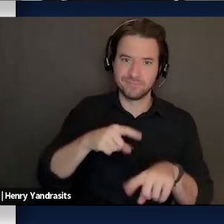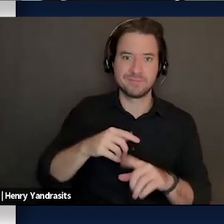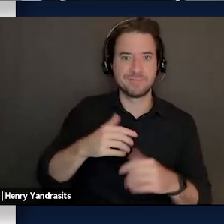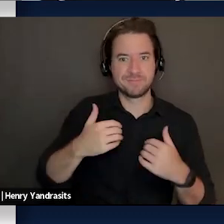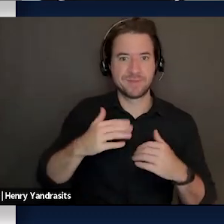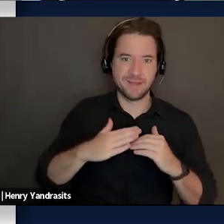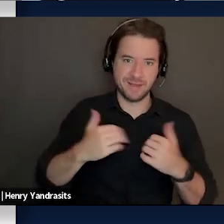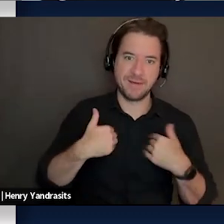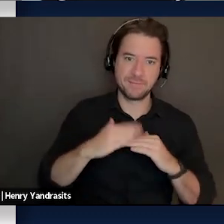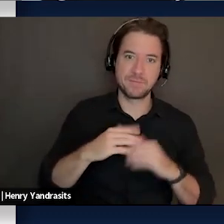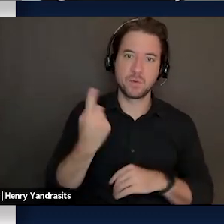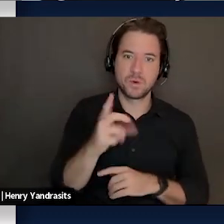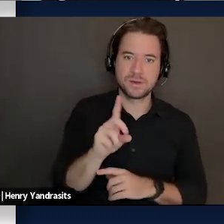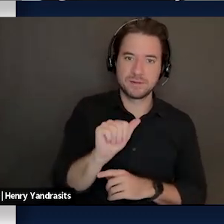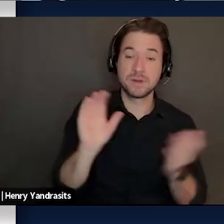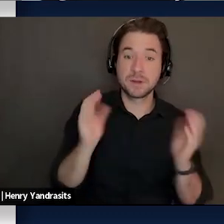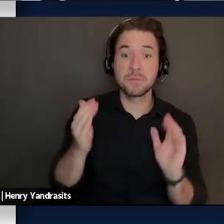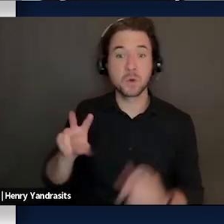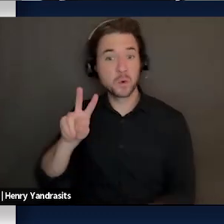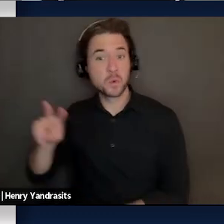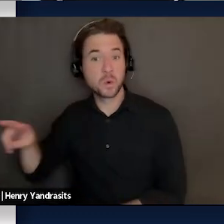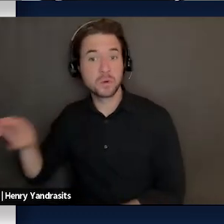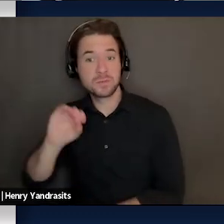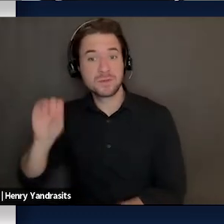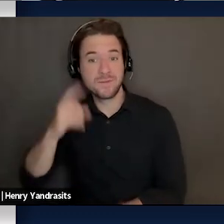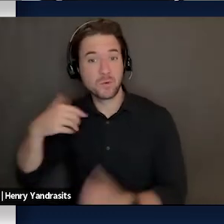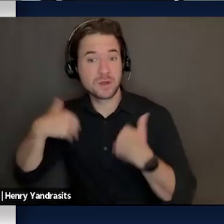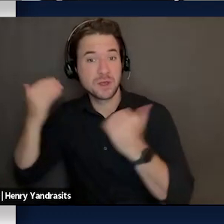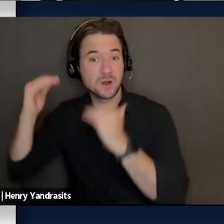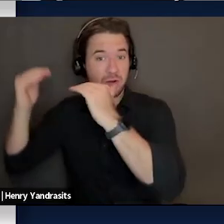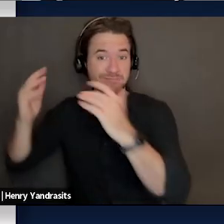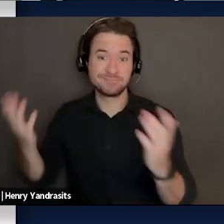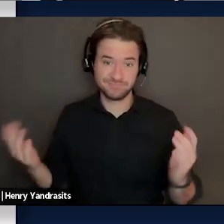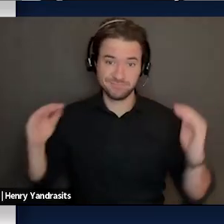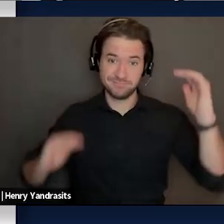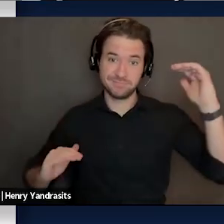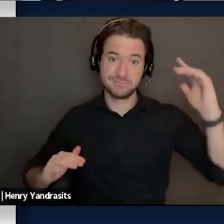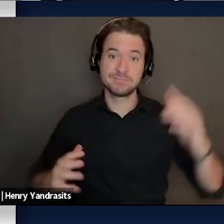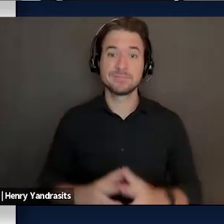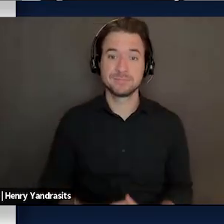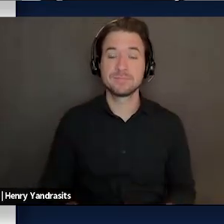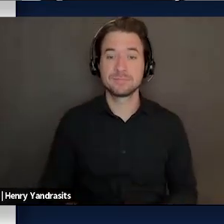Compared to 22% among young adults.